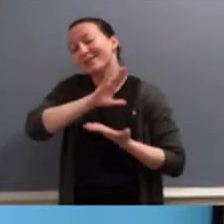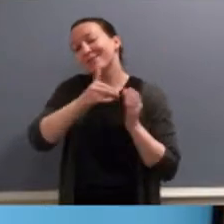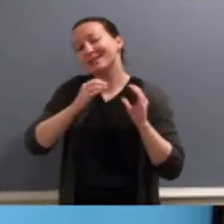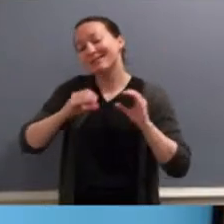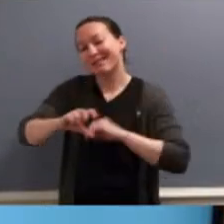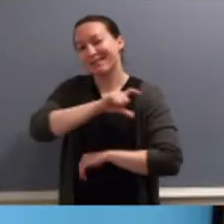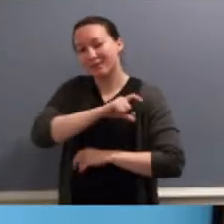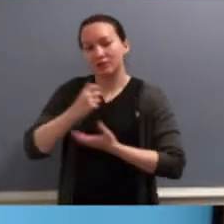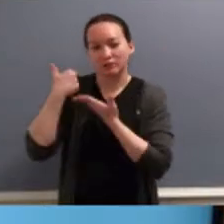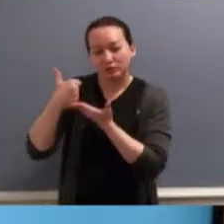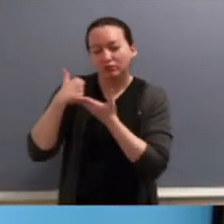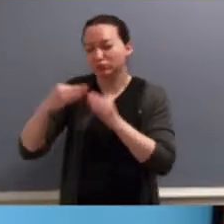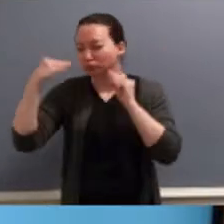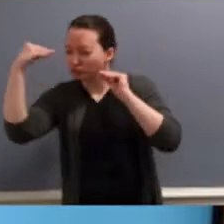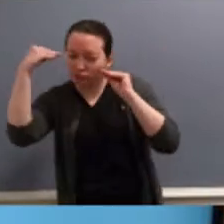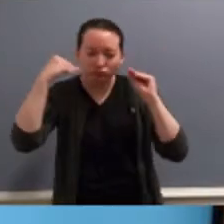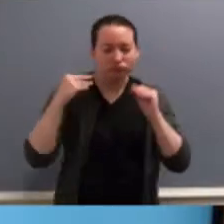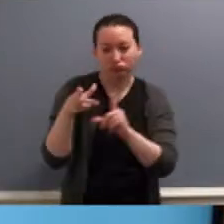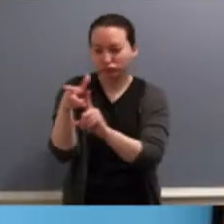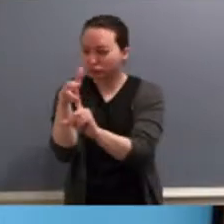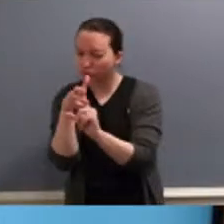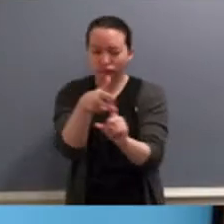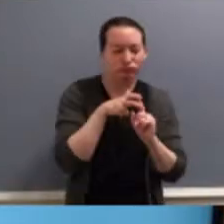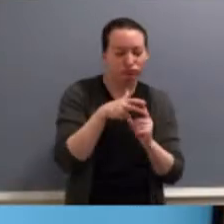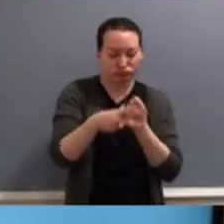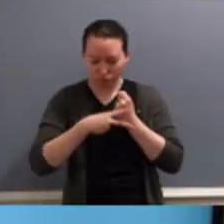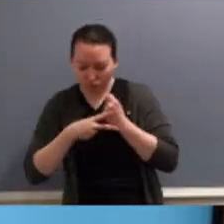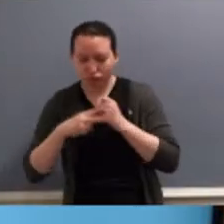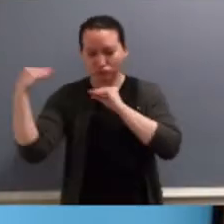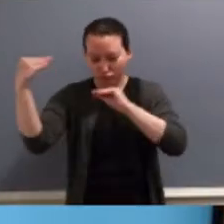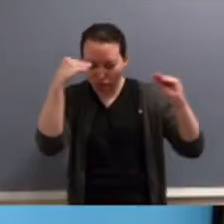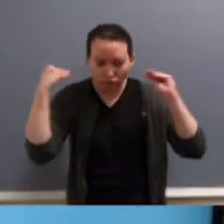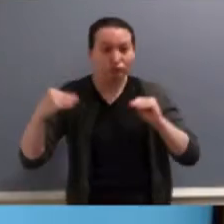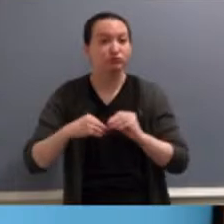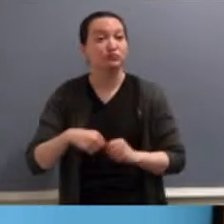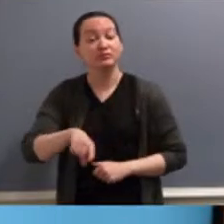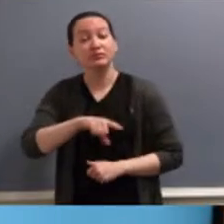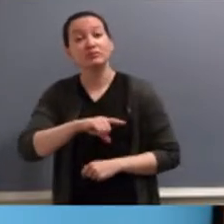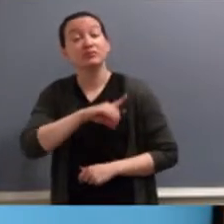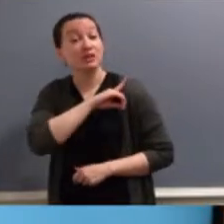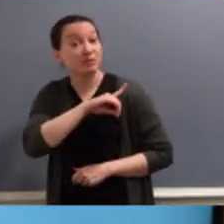to assist with the attraction and retention of of deputies especially those into the